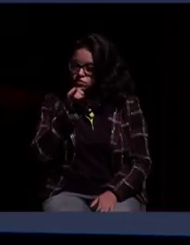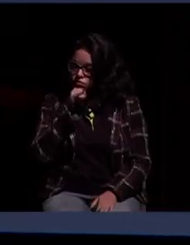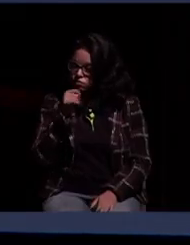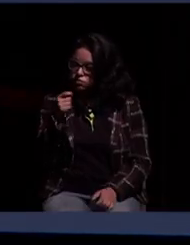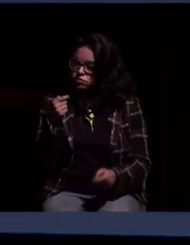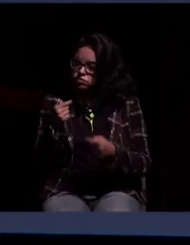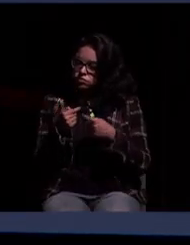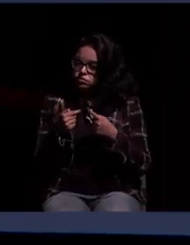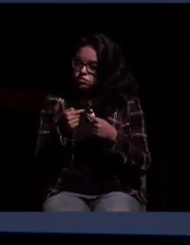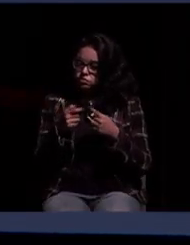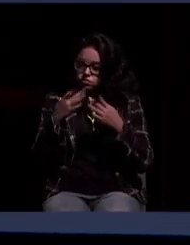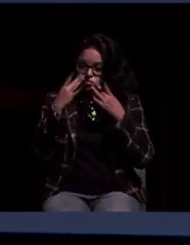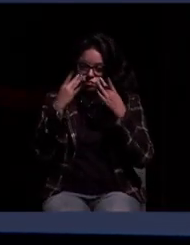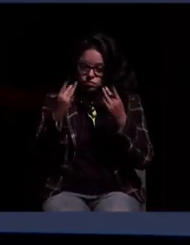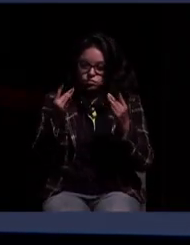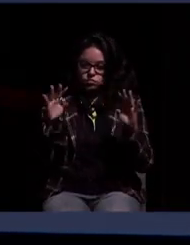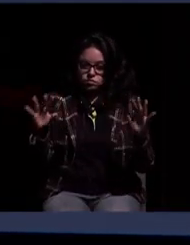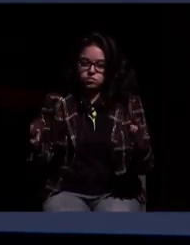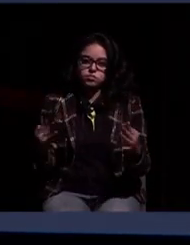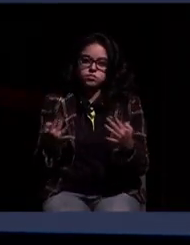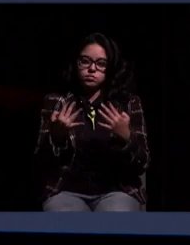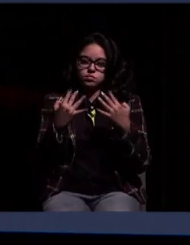to call you attention to the profession of